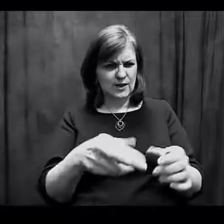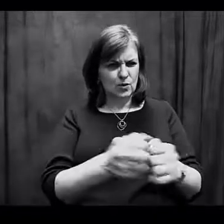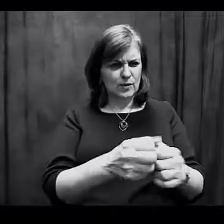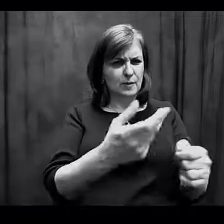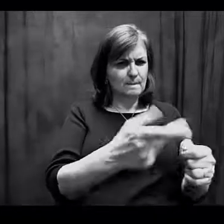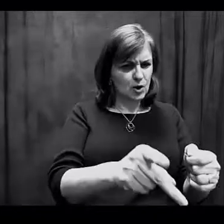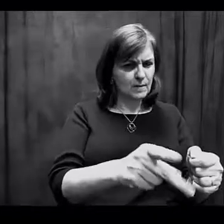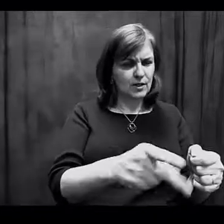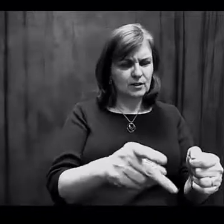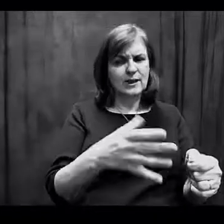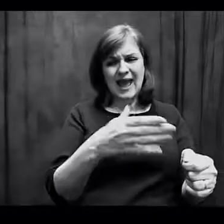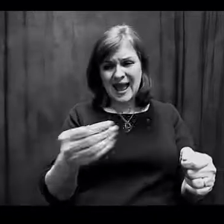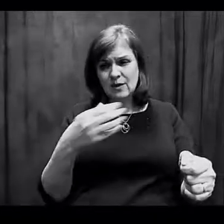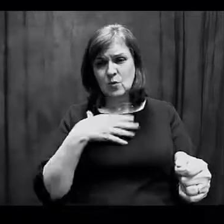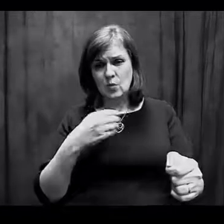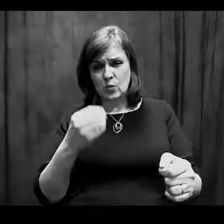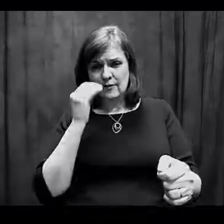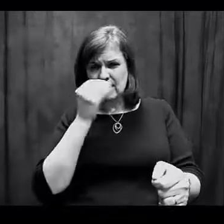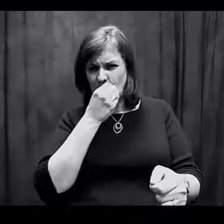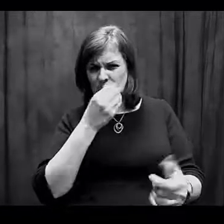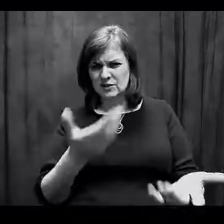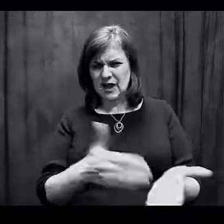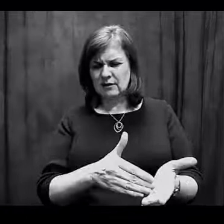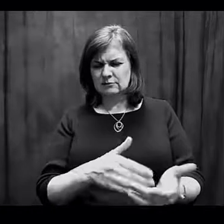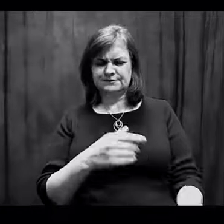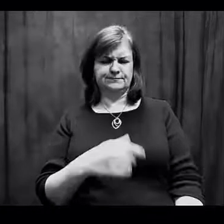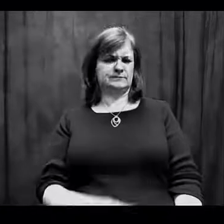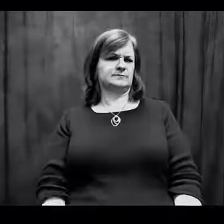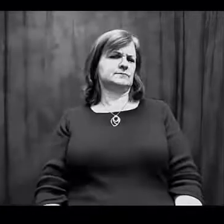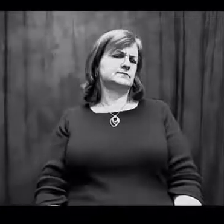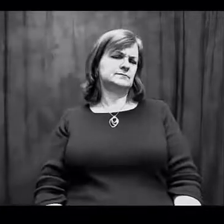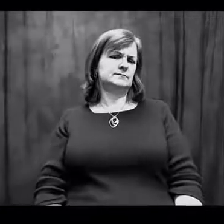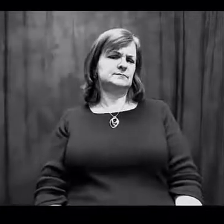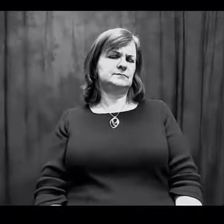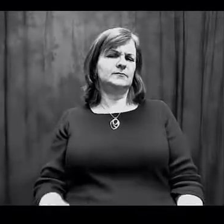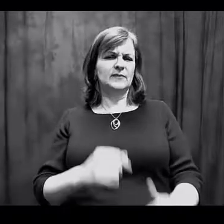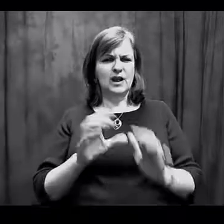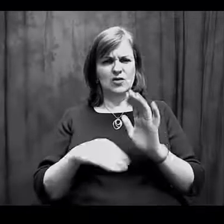he ended up with purple flowers and white flowers again